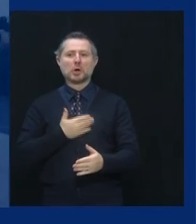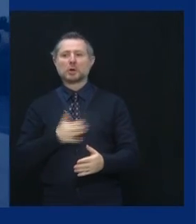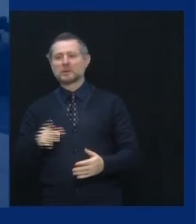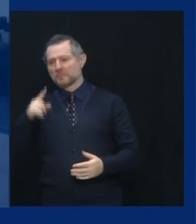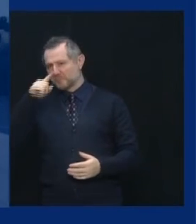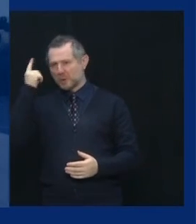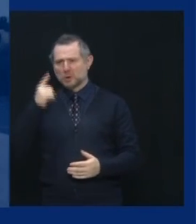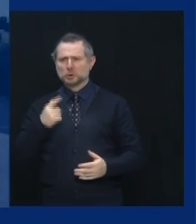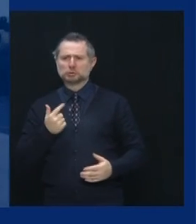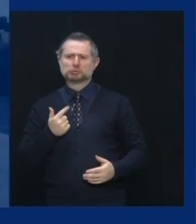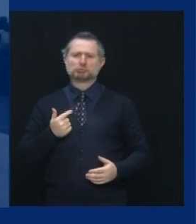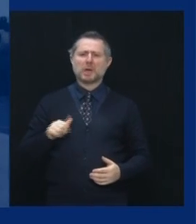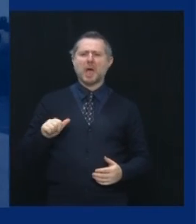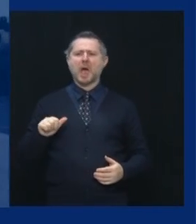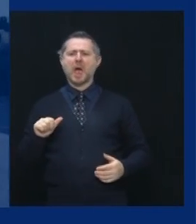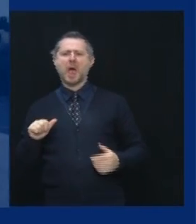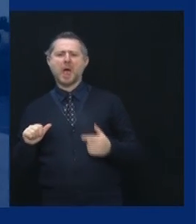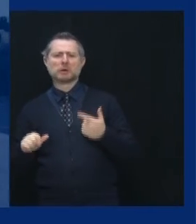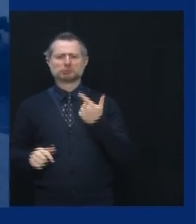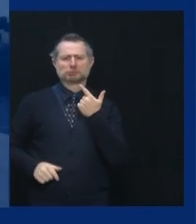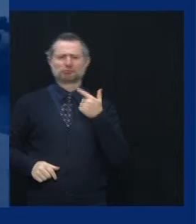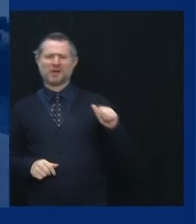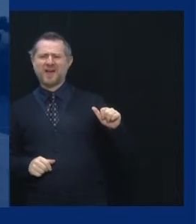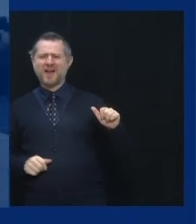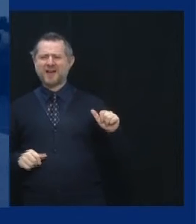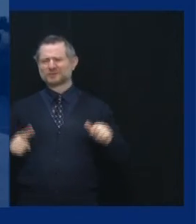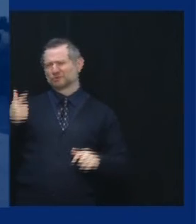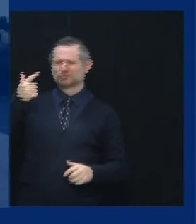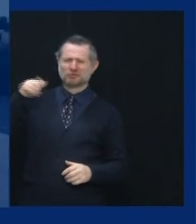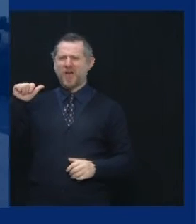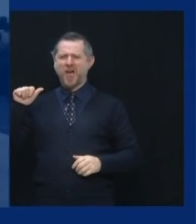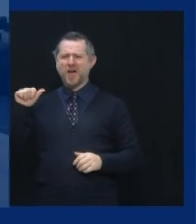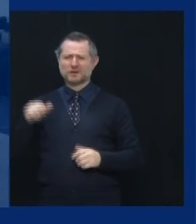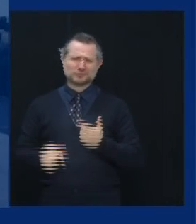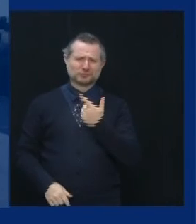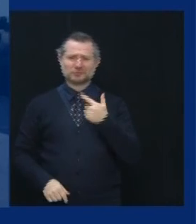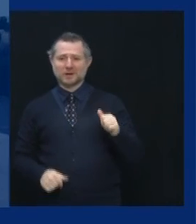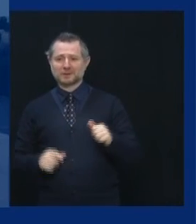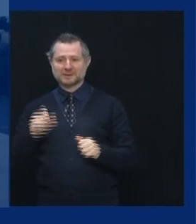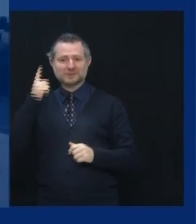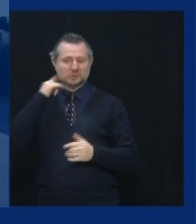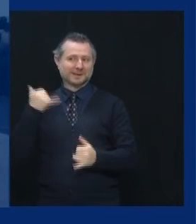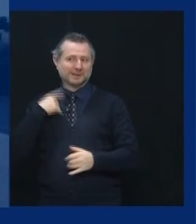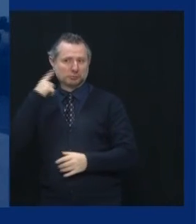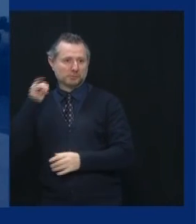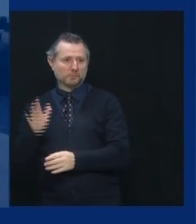GEORGIA CHANGES EVERYTHING.